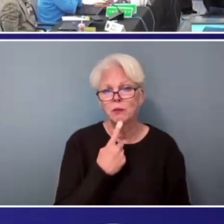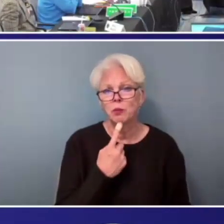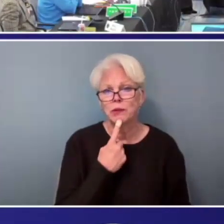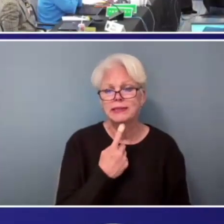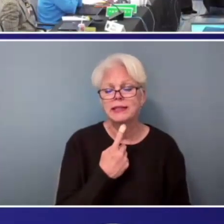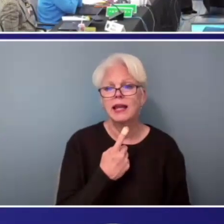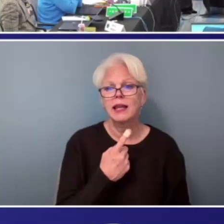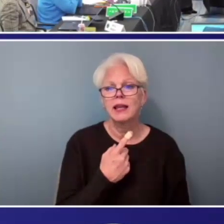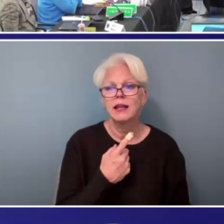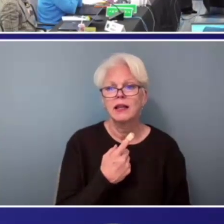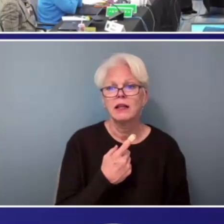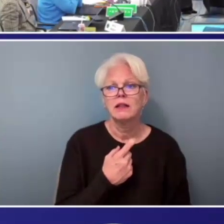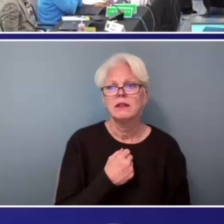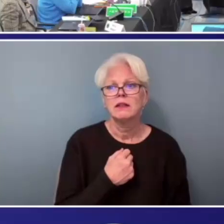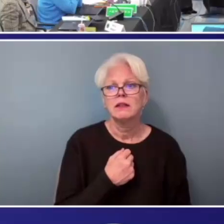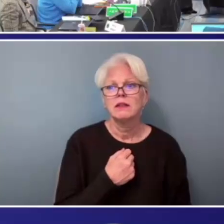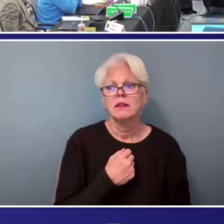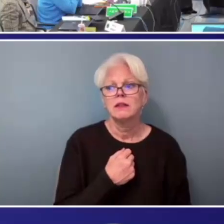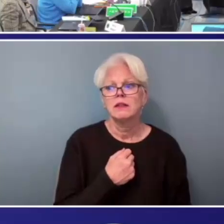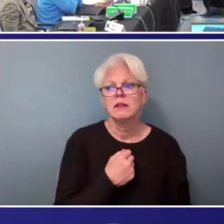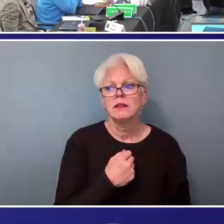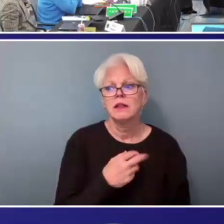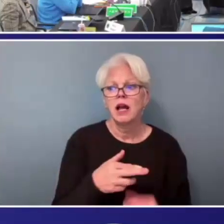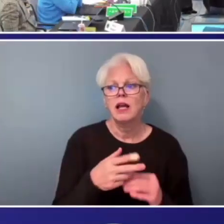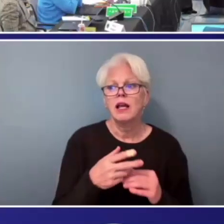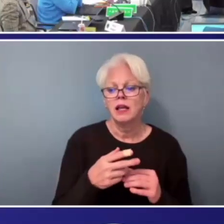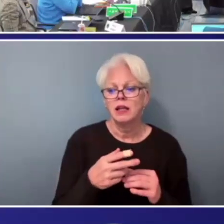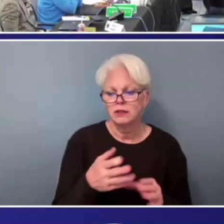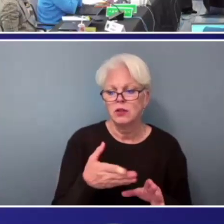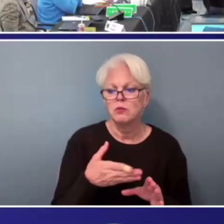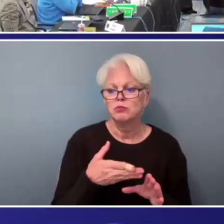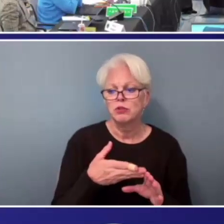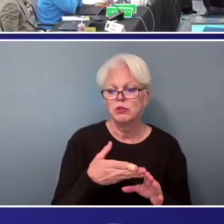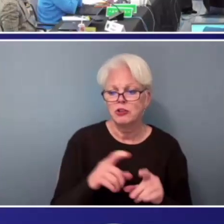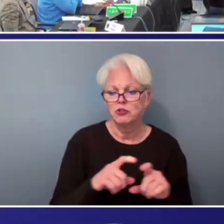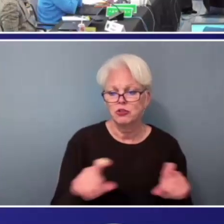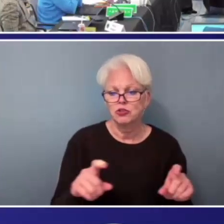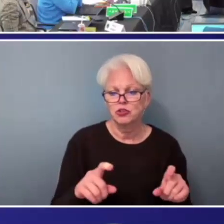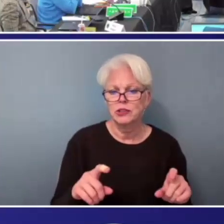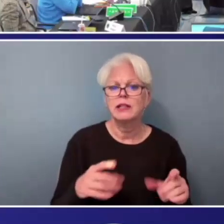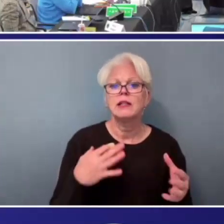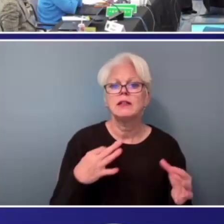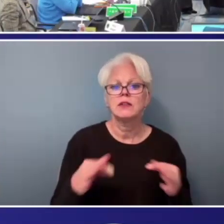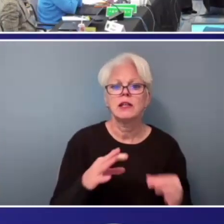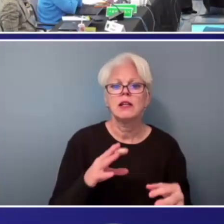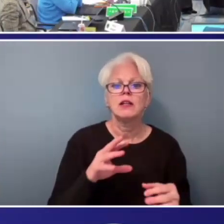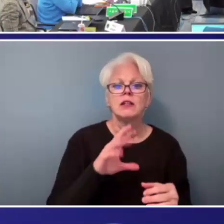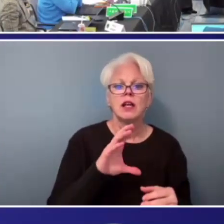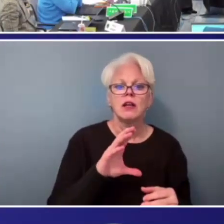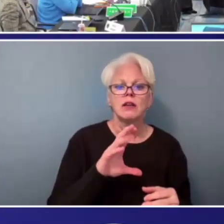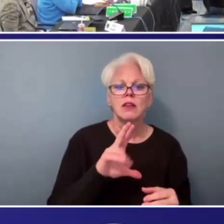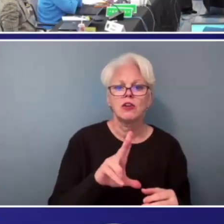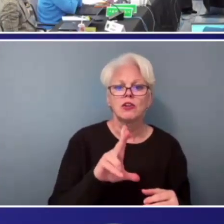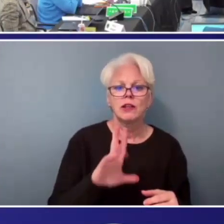referencing professional degree as defined in 34 CFR 668.2 and just leaving it at